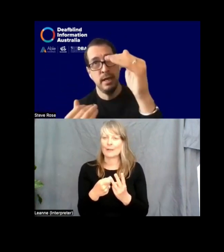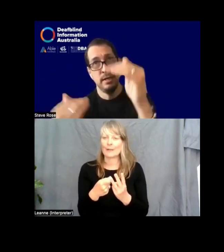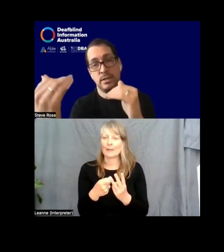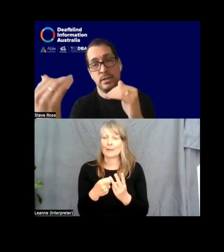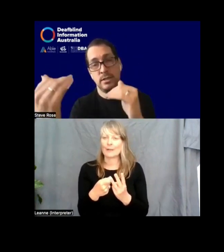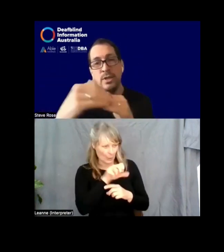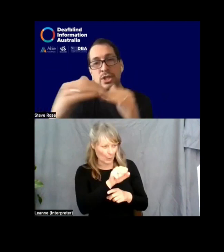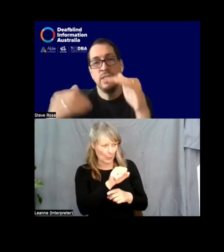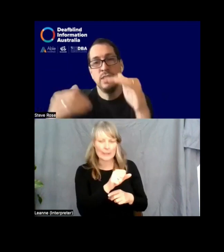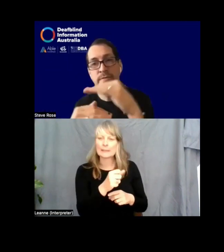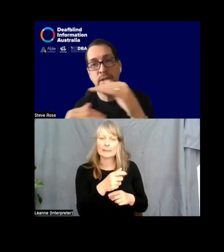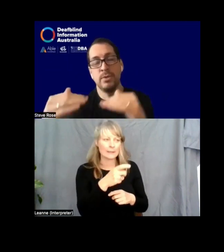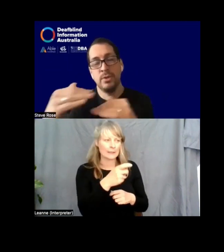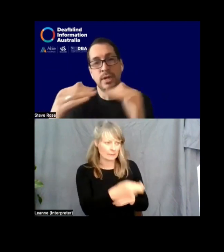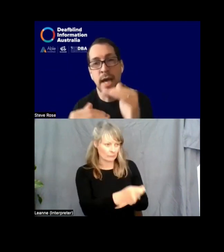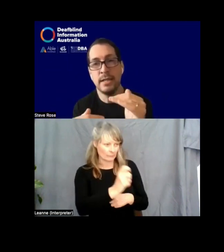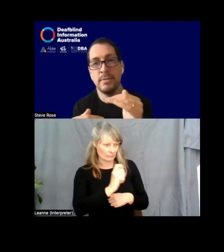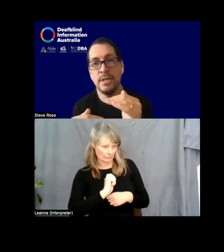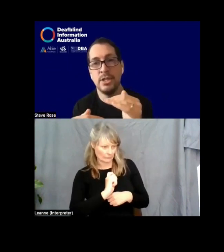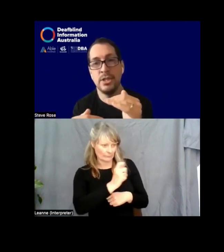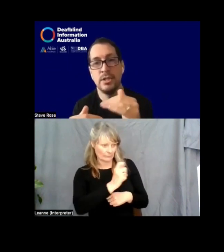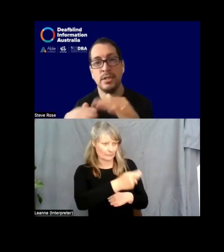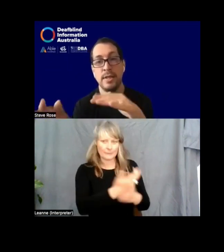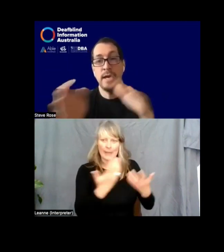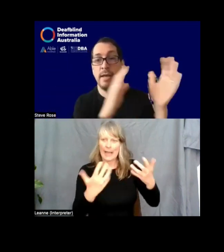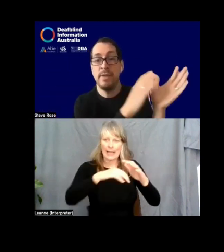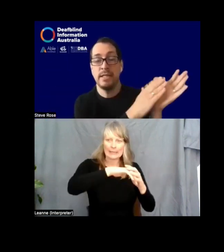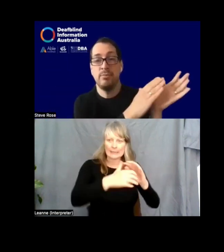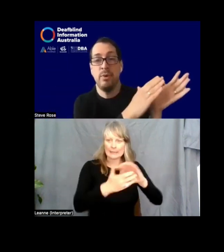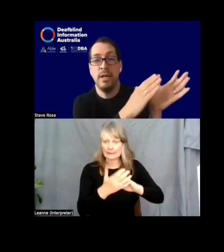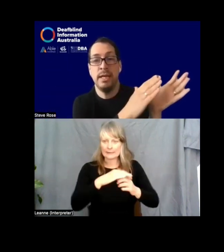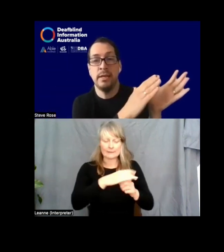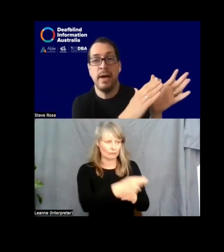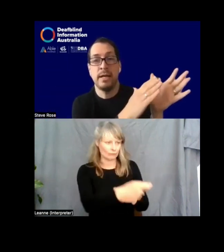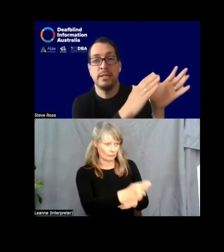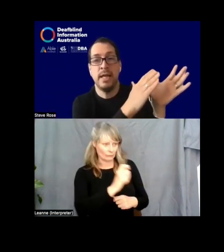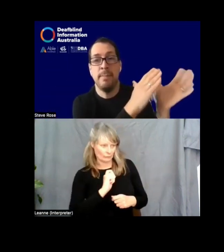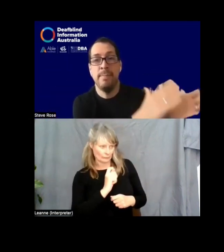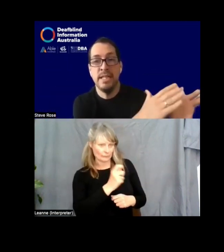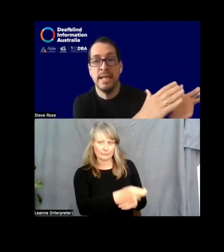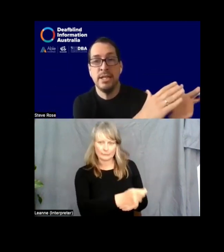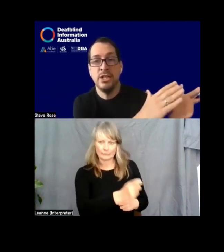of turns between shifting between hand positions and that is where we link back to that mediation,